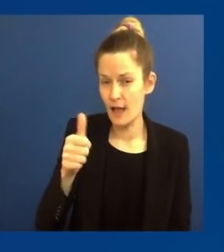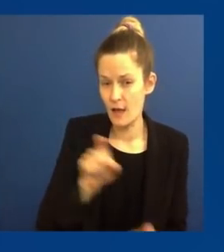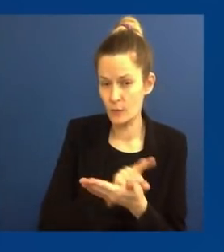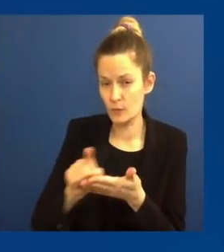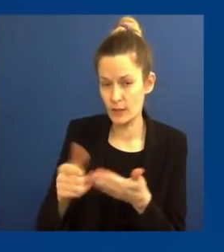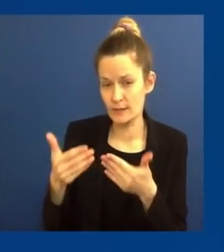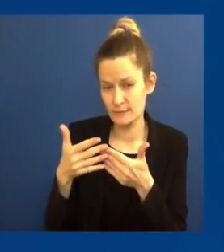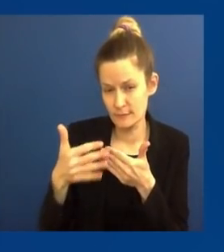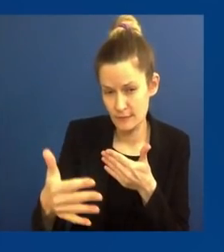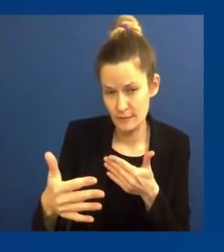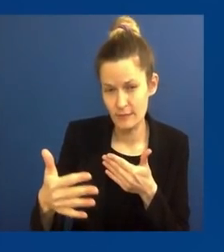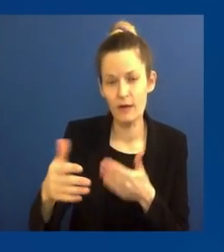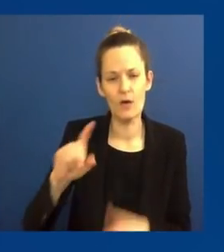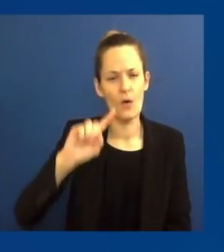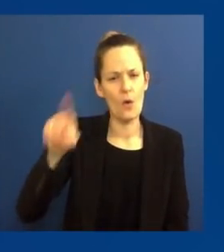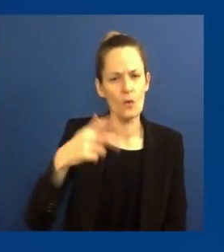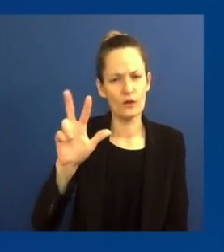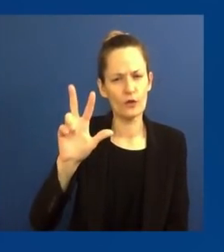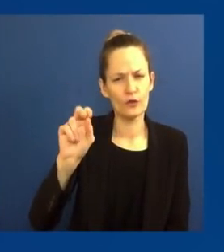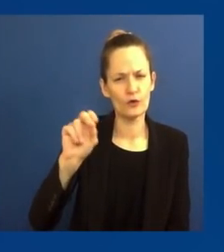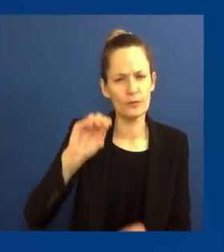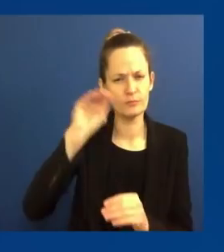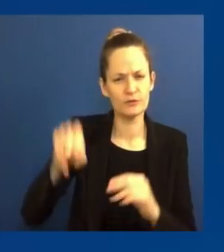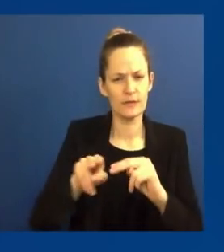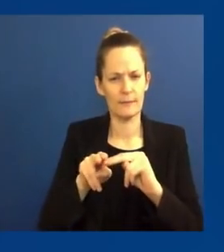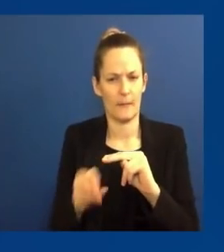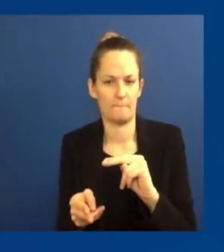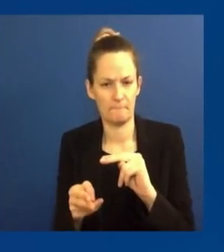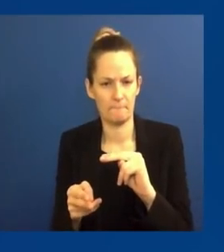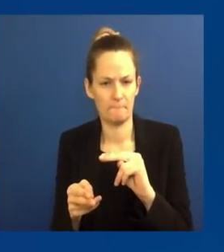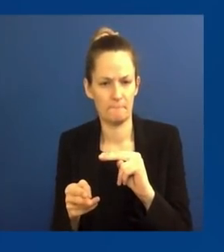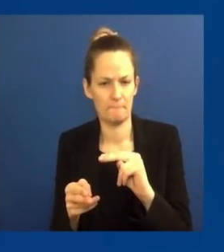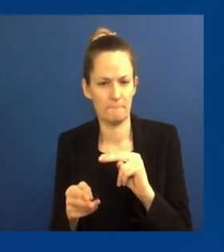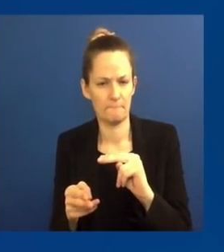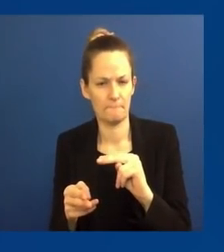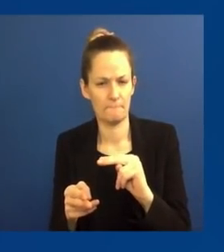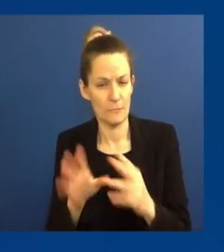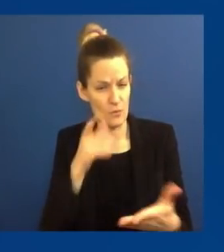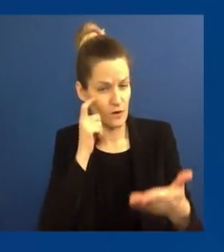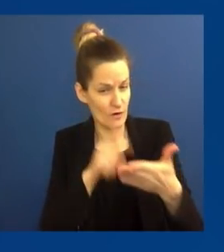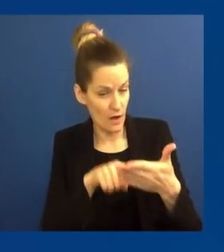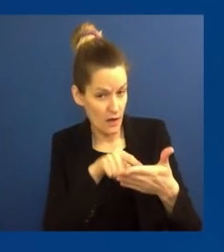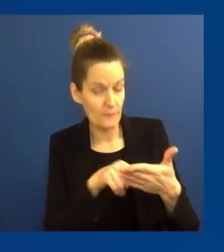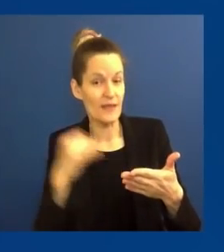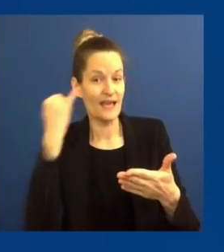When you give a boost, you bring that up 65 to 70, and 45 to 50.